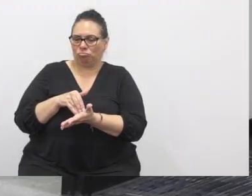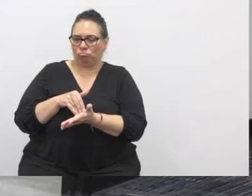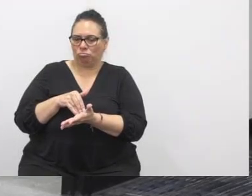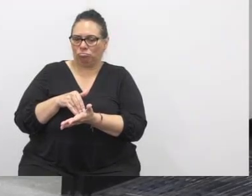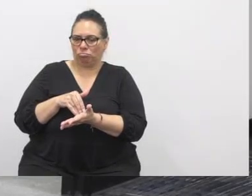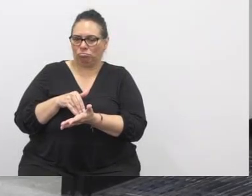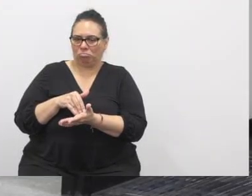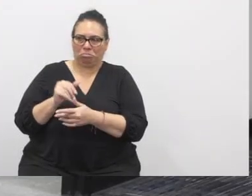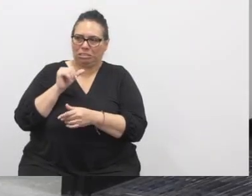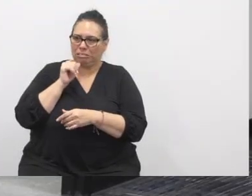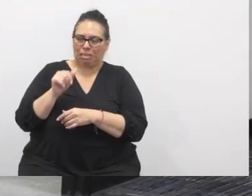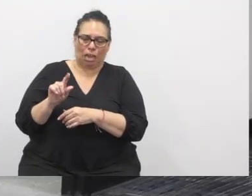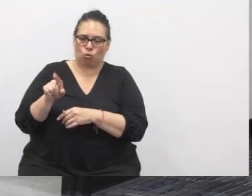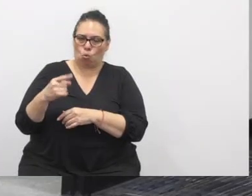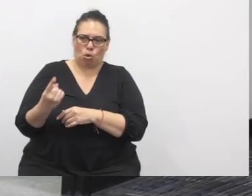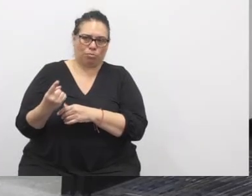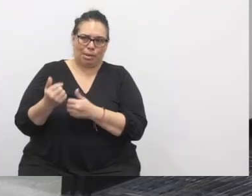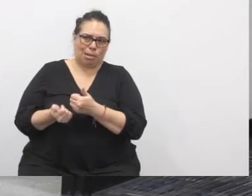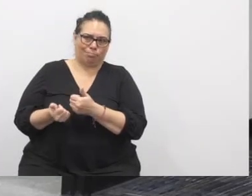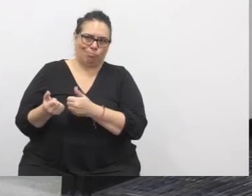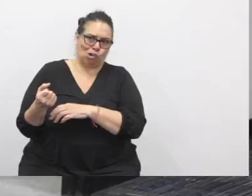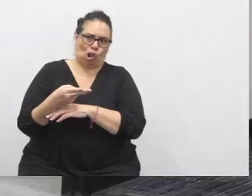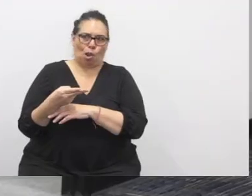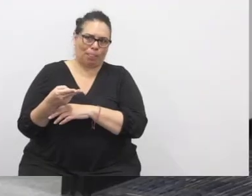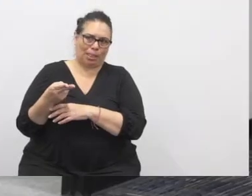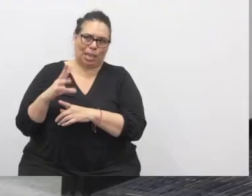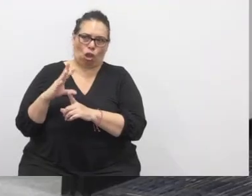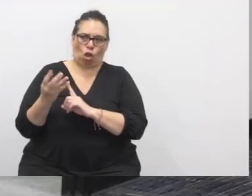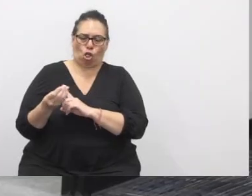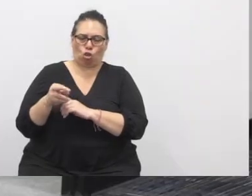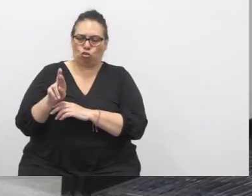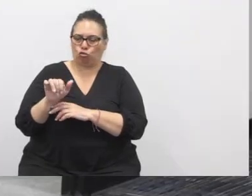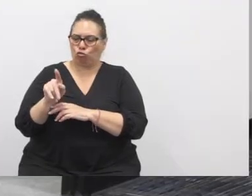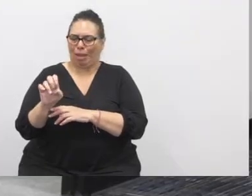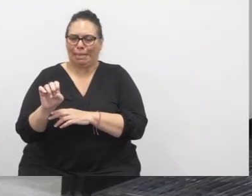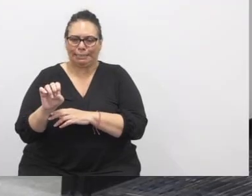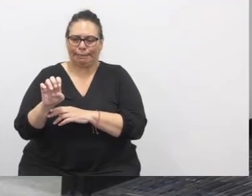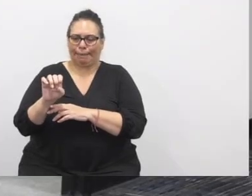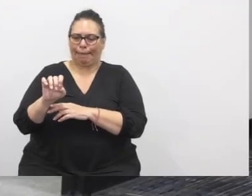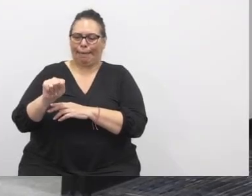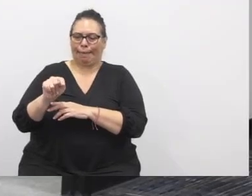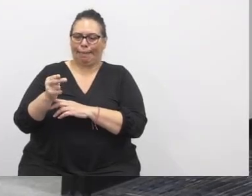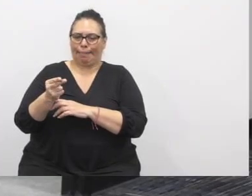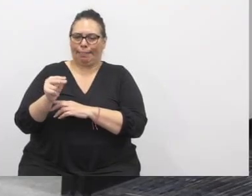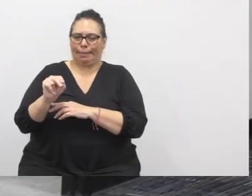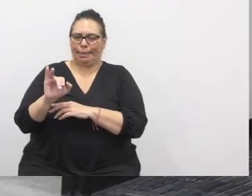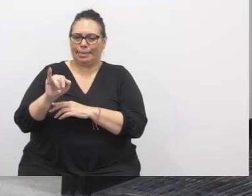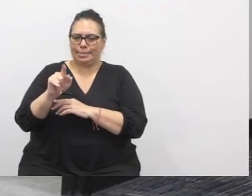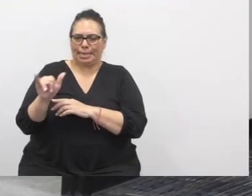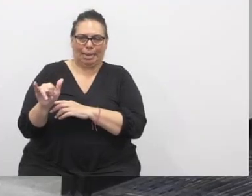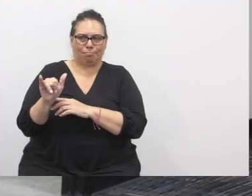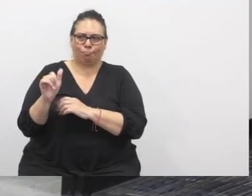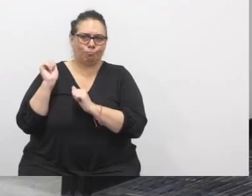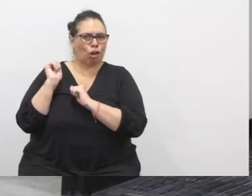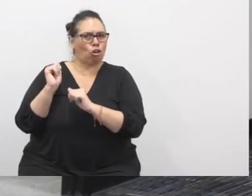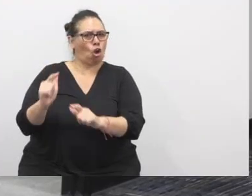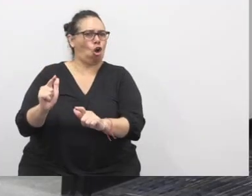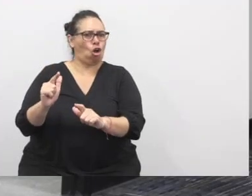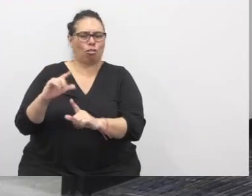not just for one predominant, you know, race or ethnicity, but, you know, for every culture. Just having one center that,